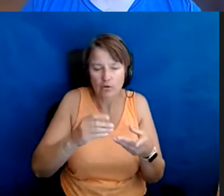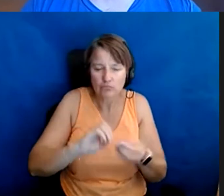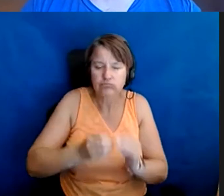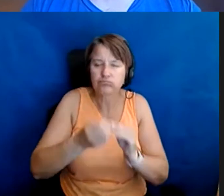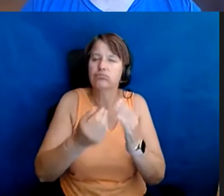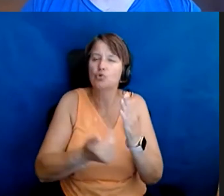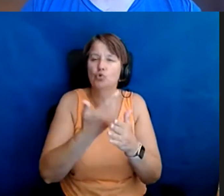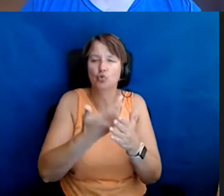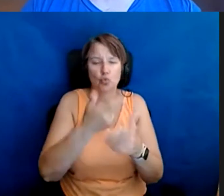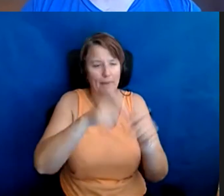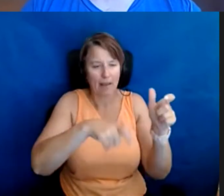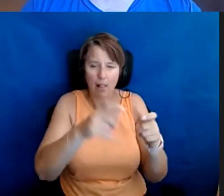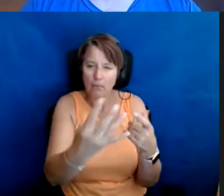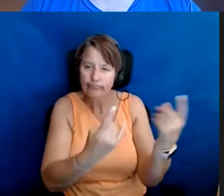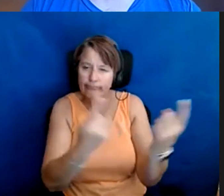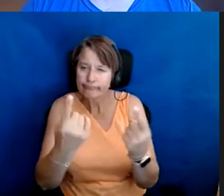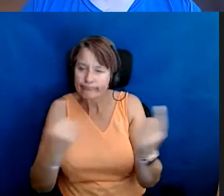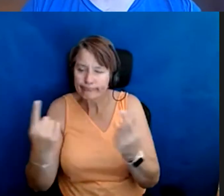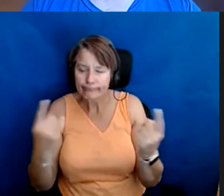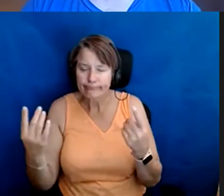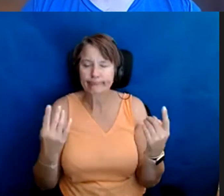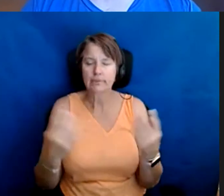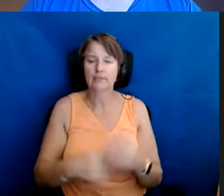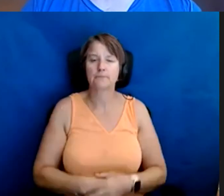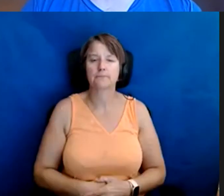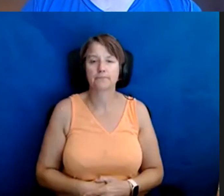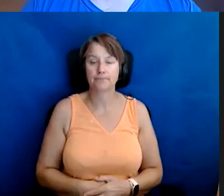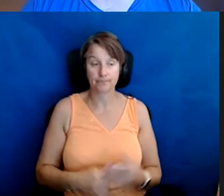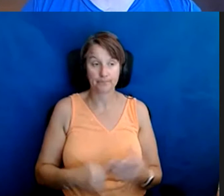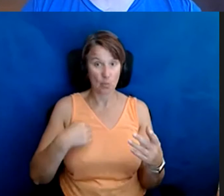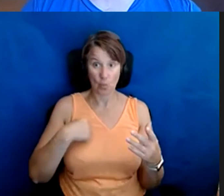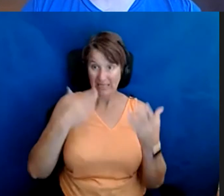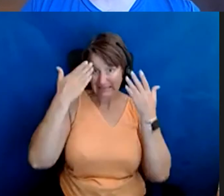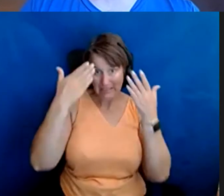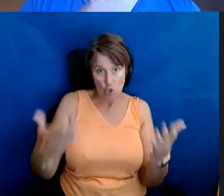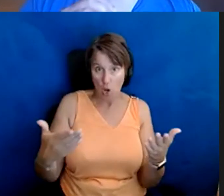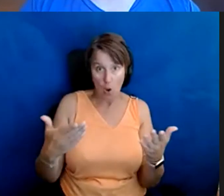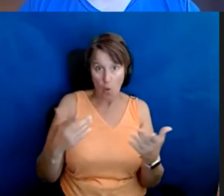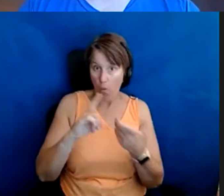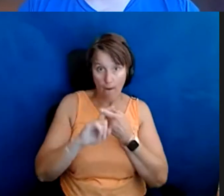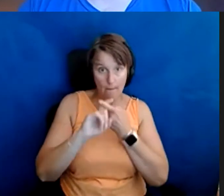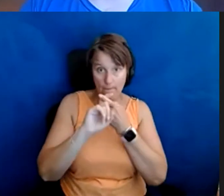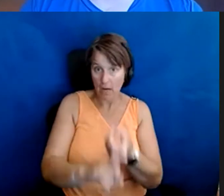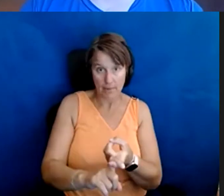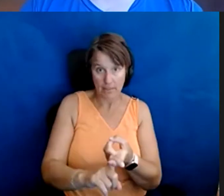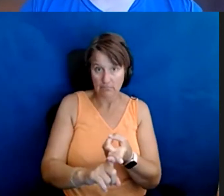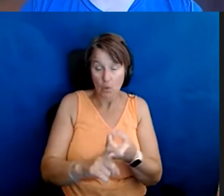But I think the main thing is that we didn't ever know we would have permanent, this would be a permanent project.